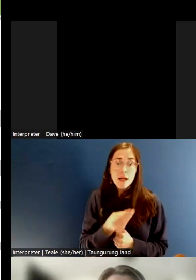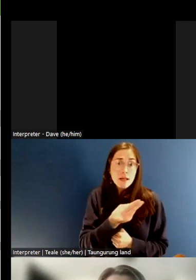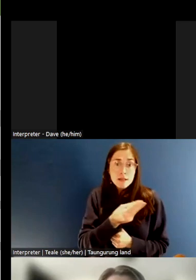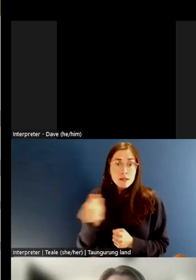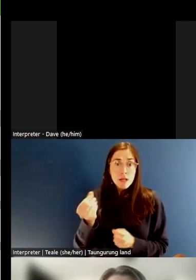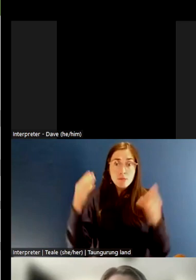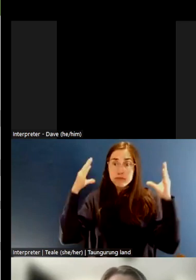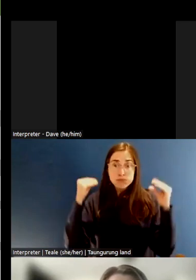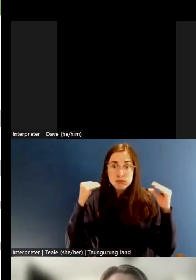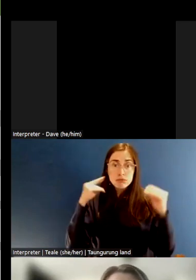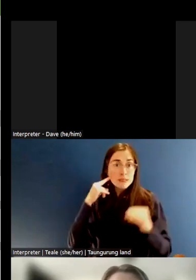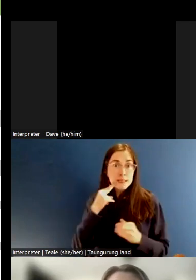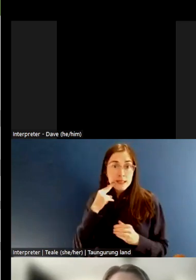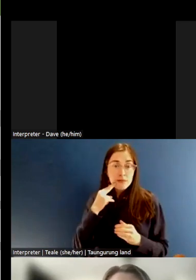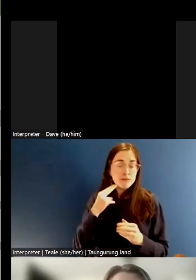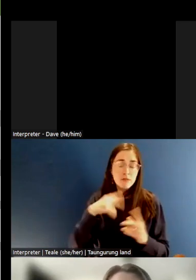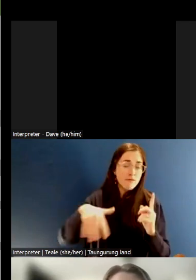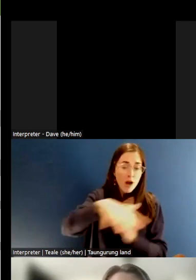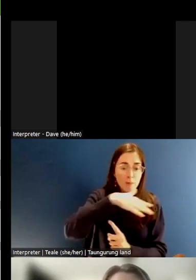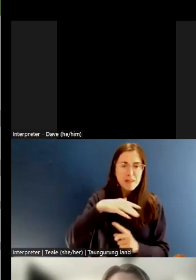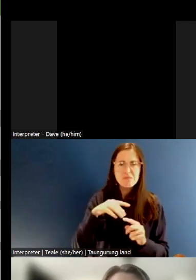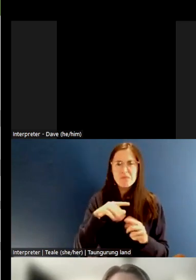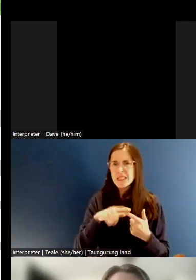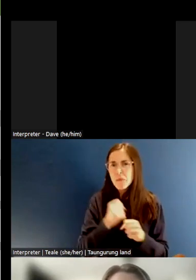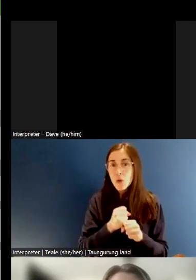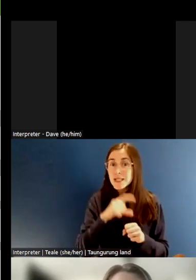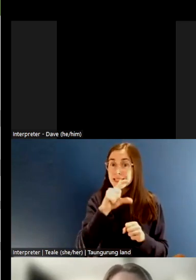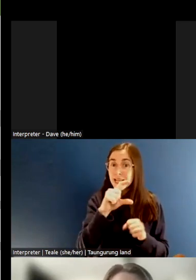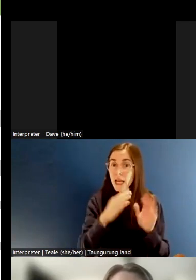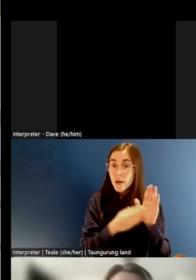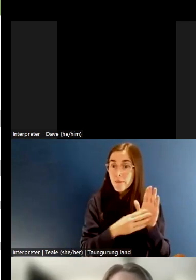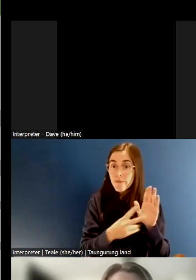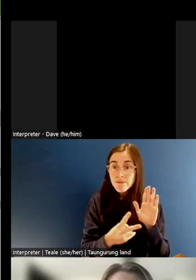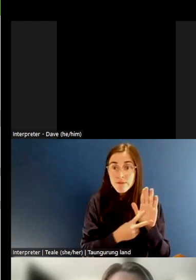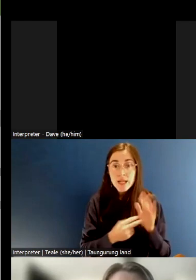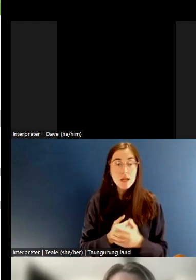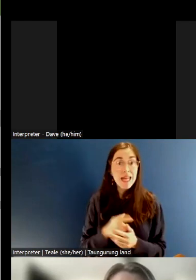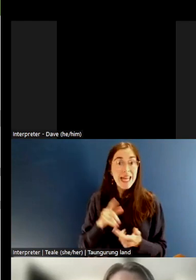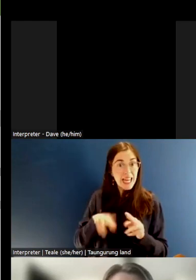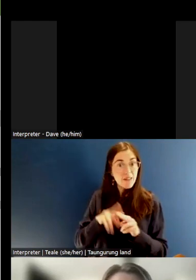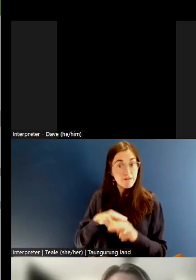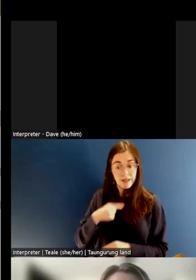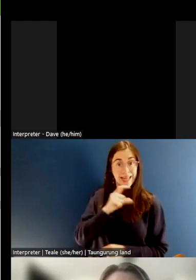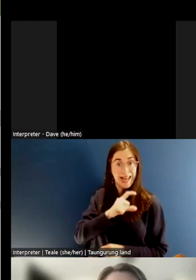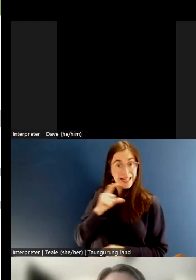such as CMV or being exposed to chemotherapy agents, things like that.